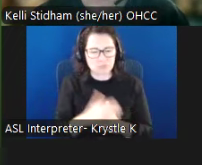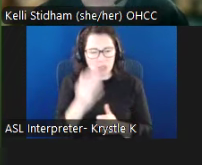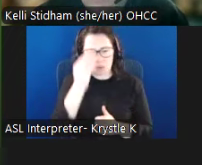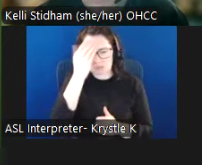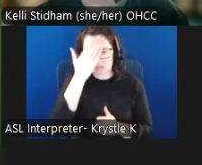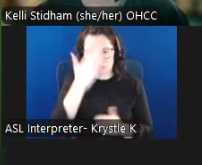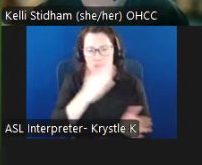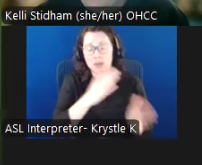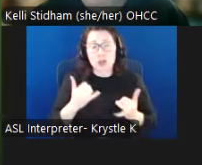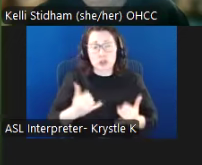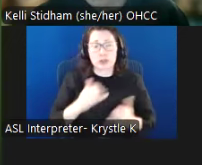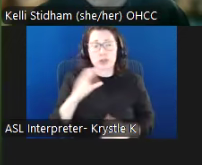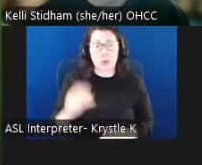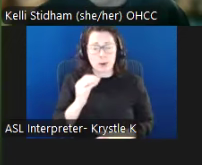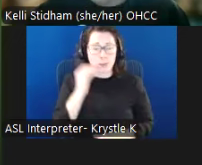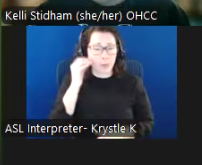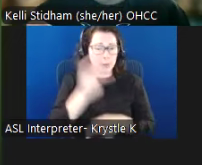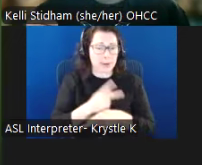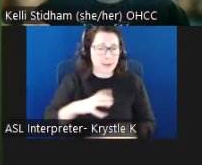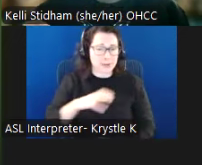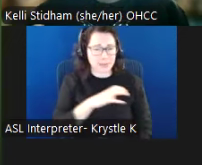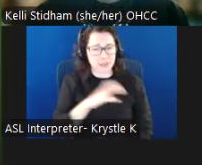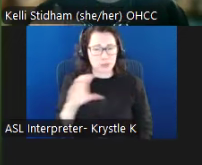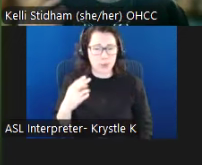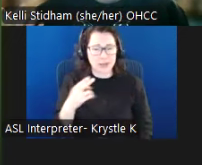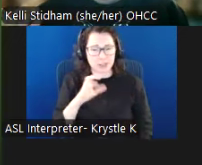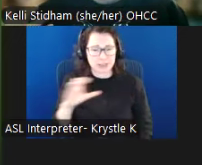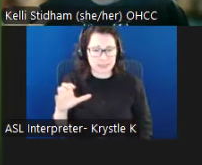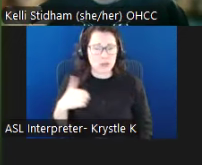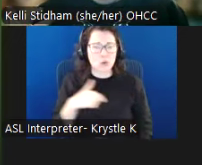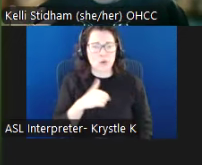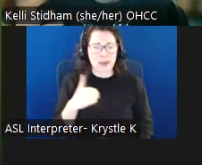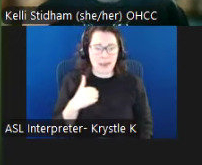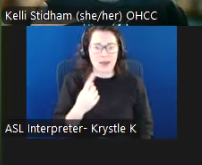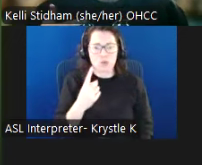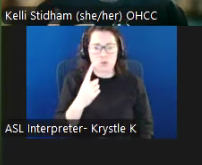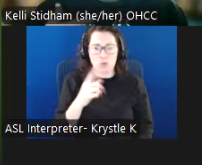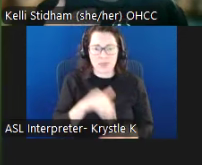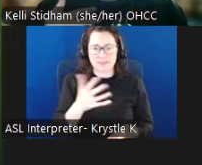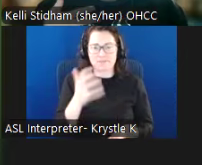Commission, uh, we not only served 1500